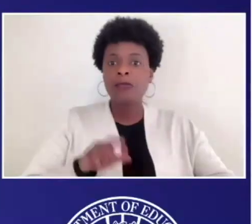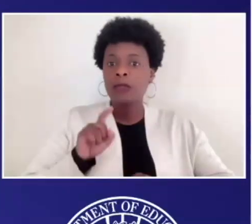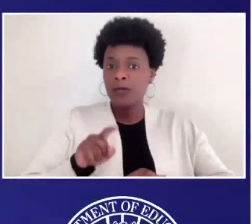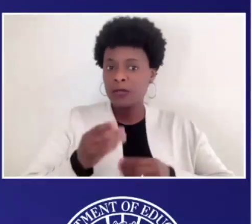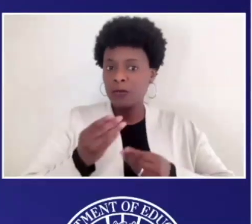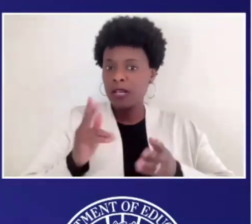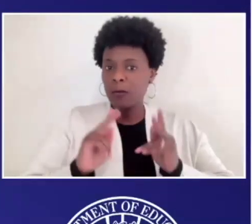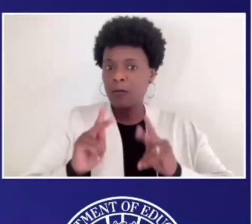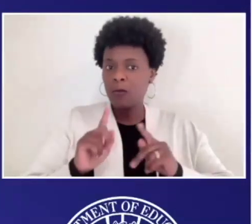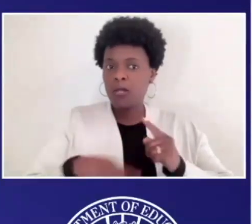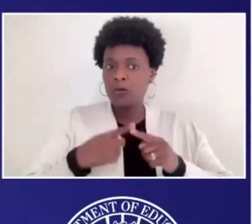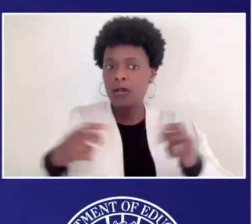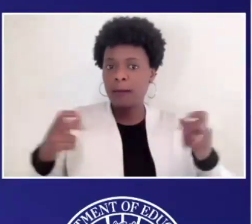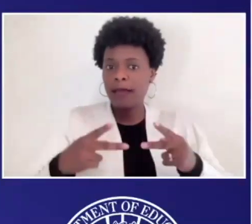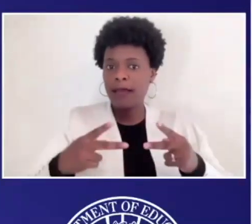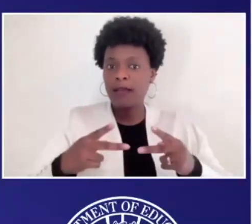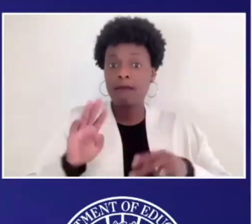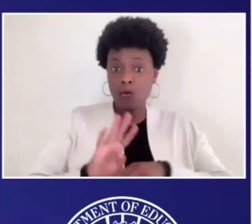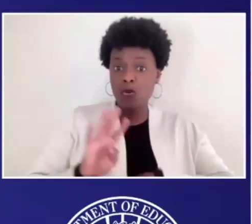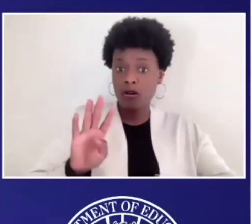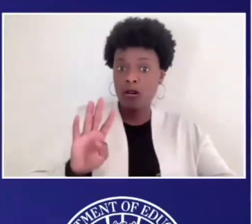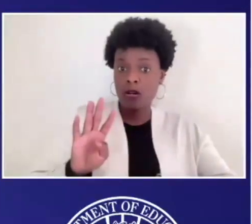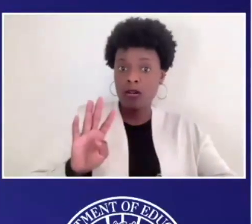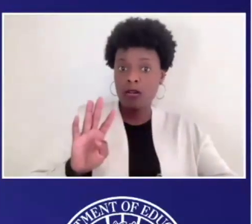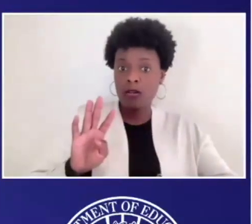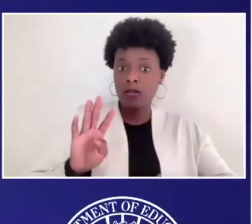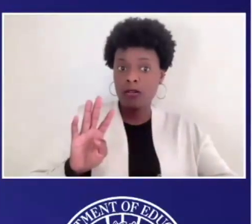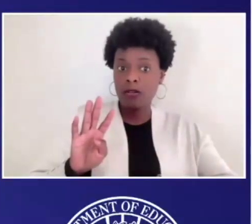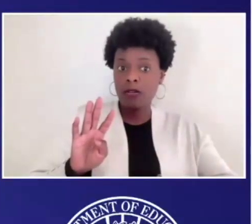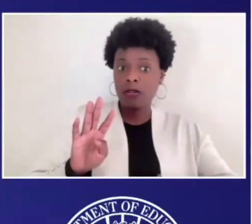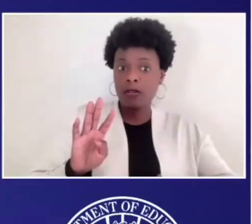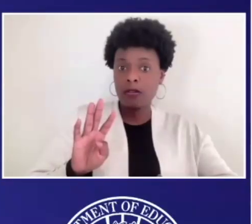when to return. 4:00. Thank you.